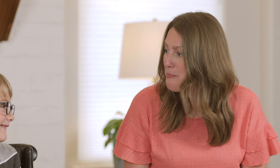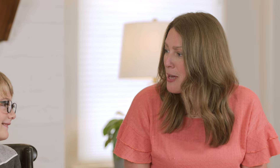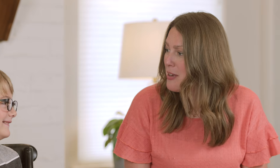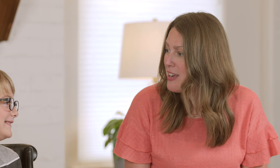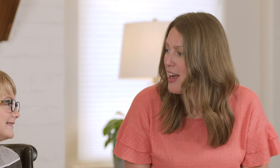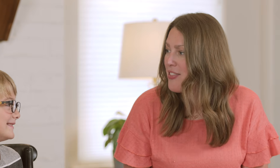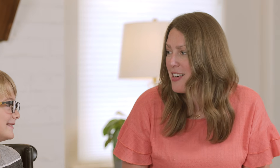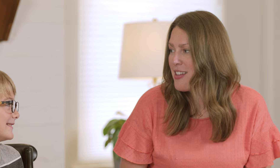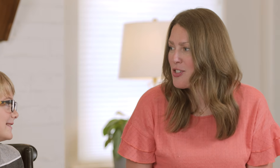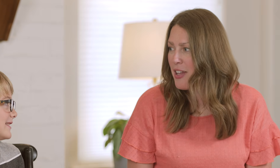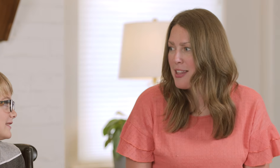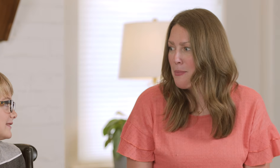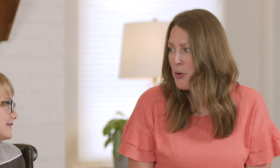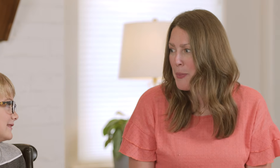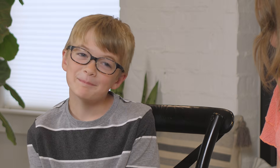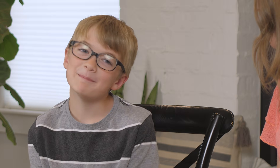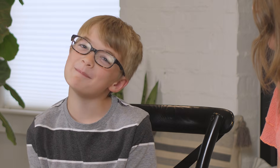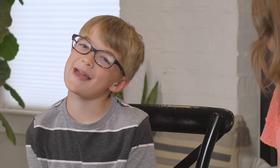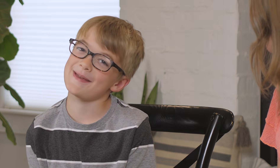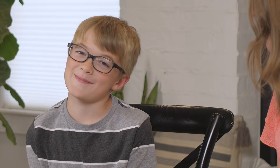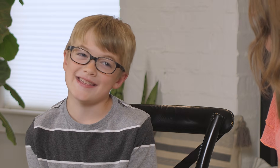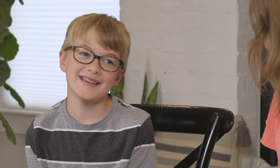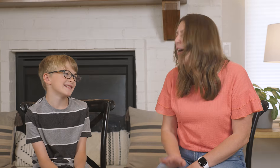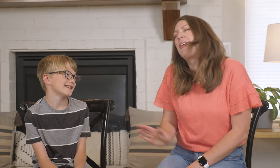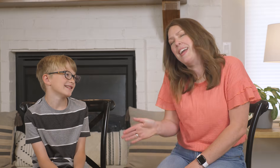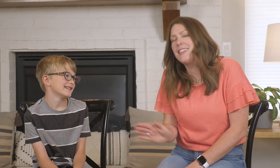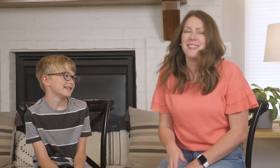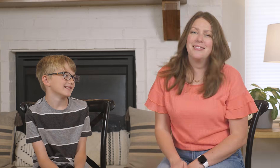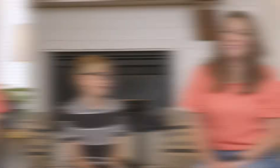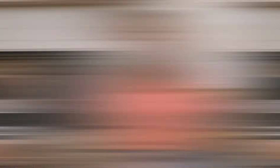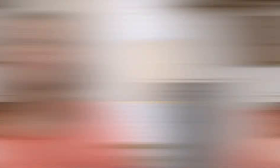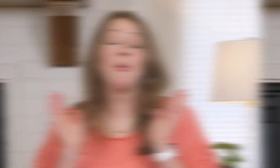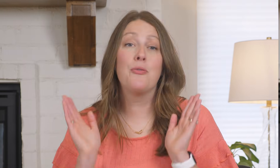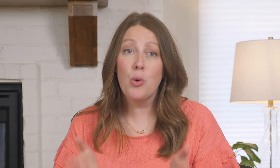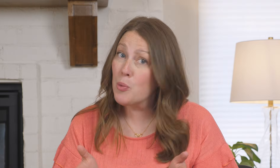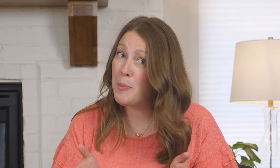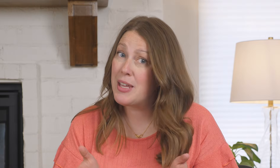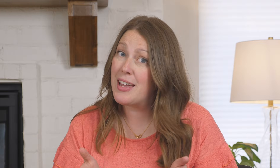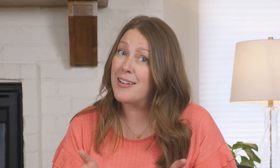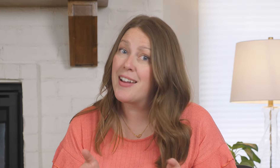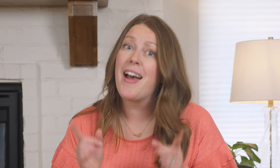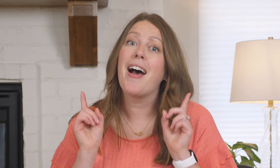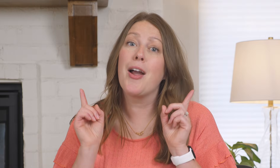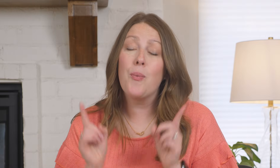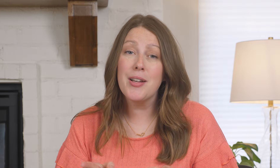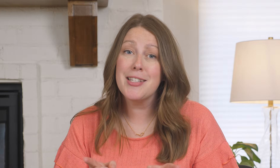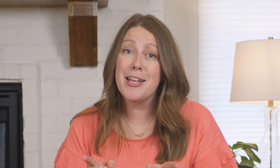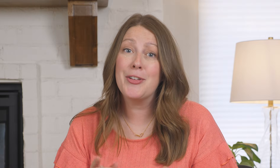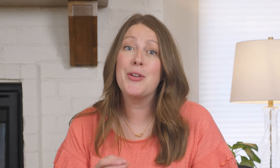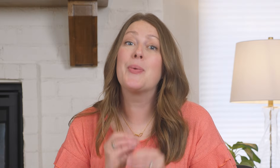Maybe at the end of this, you'll like them more. Maybe. Okay. Before we begin, I want to tell you